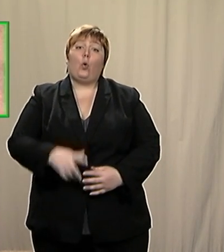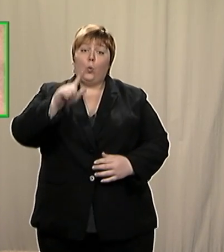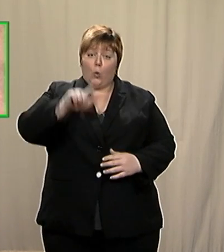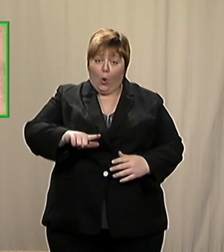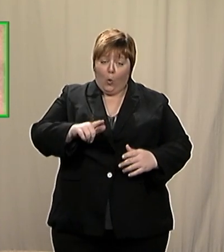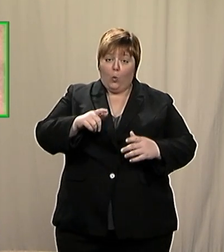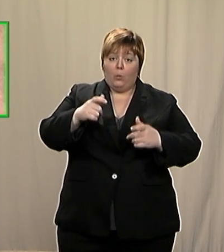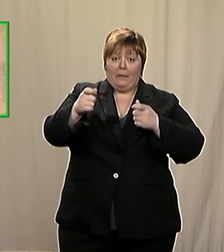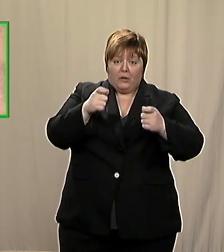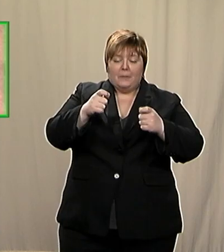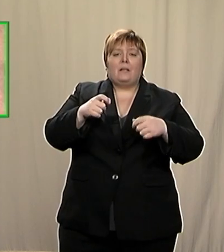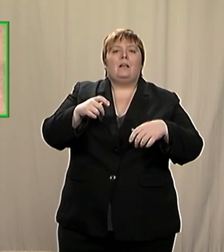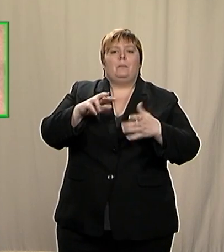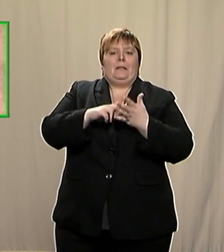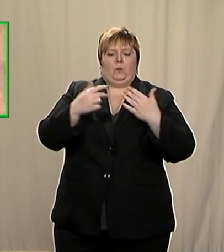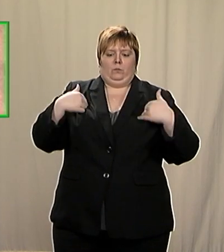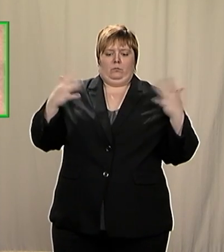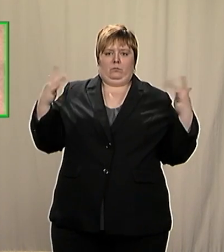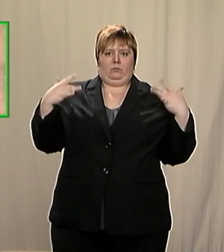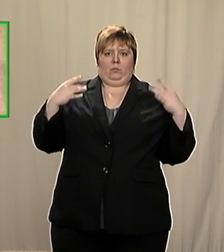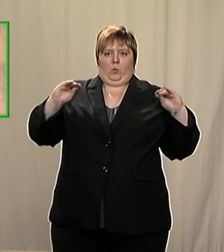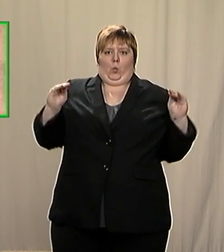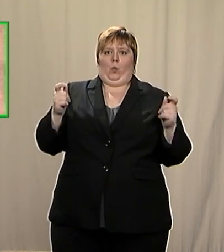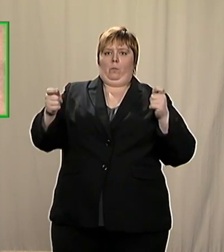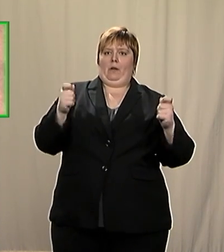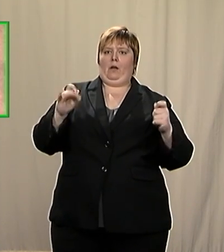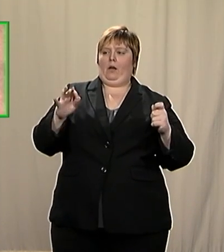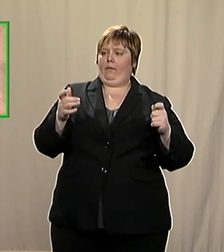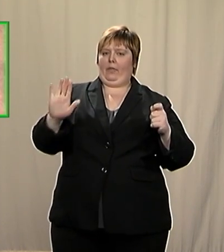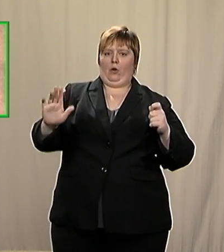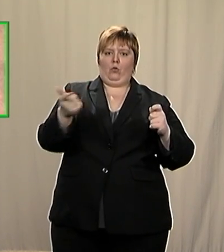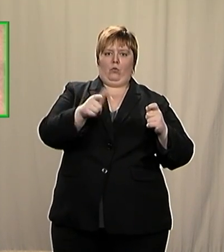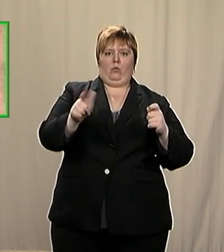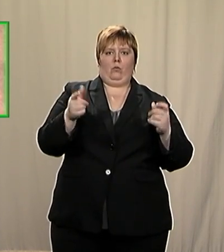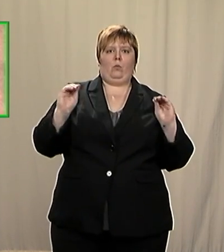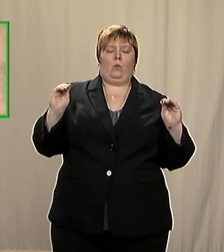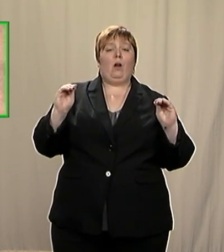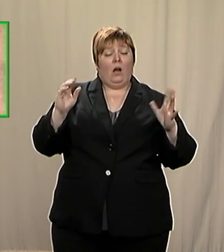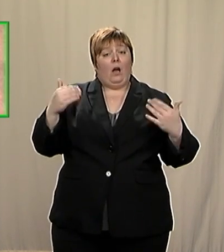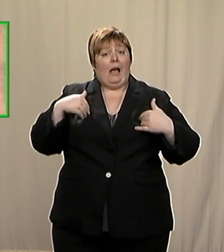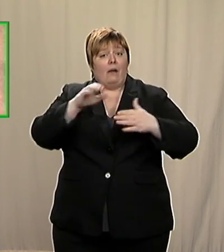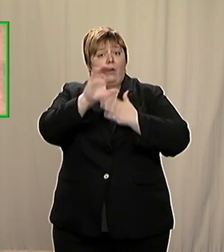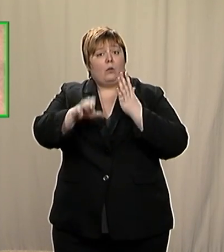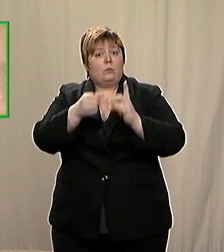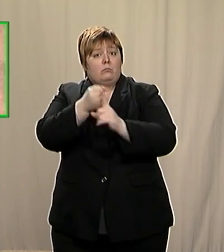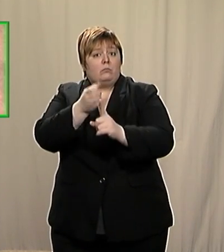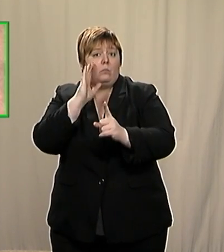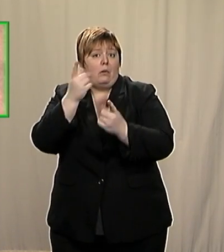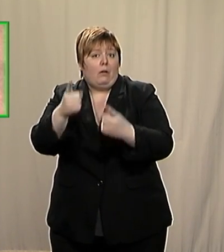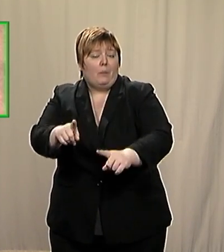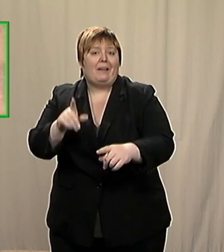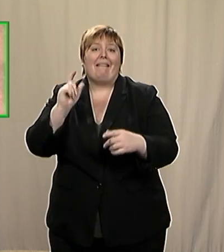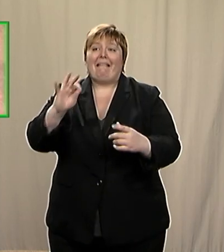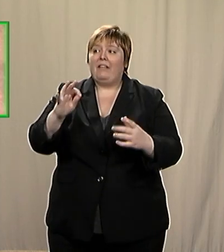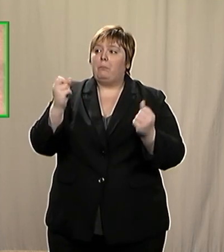There are consequences obvious of that. If there are multiple people speaking or signing, I might not be able to perceive everything,